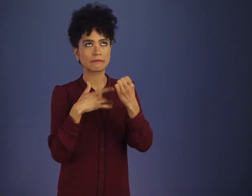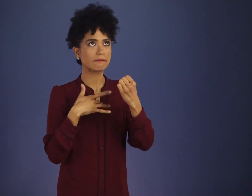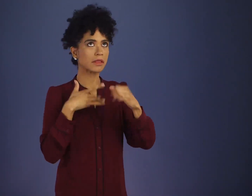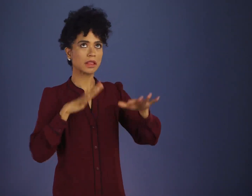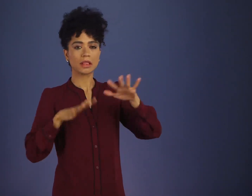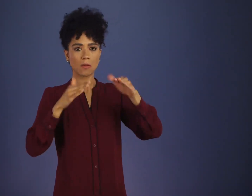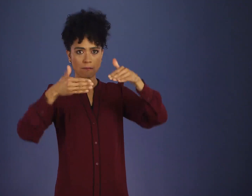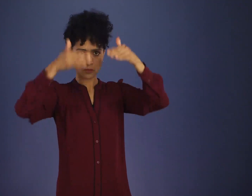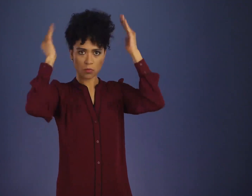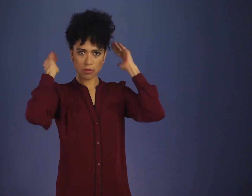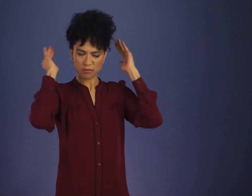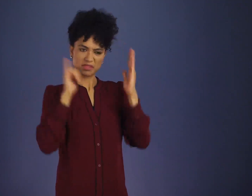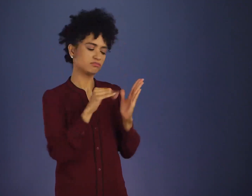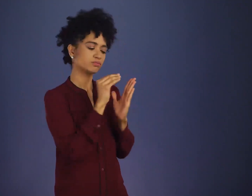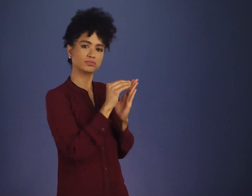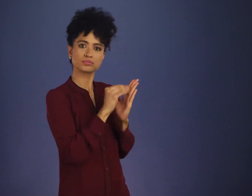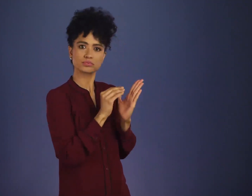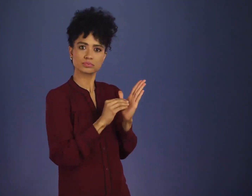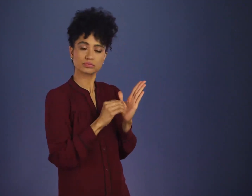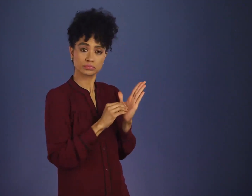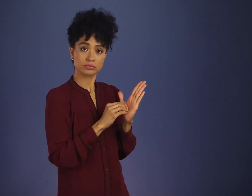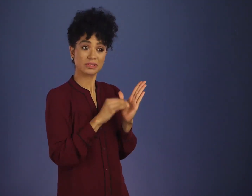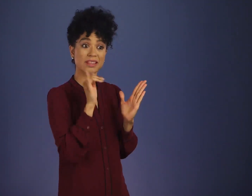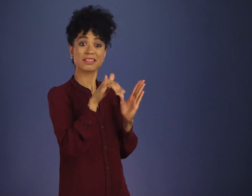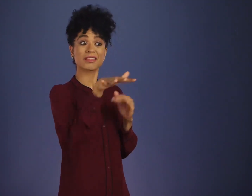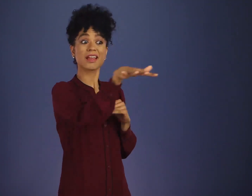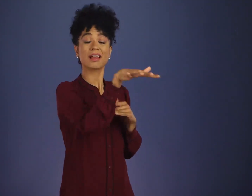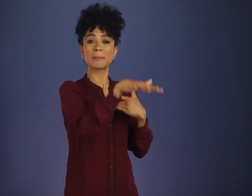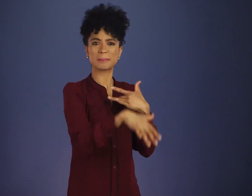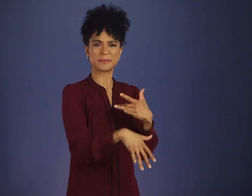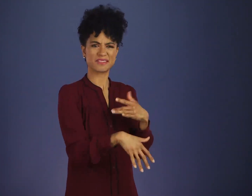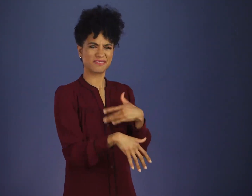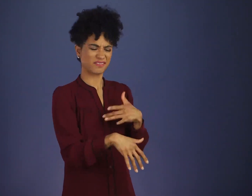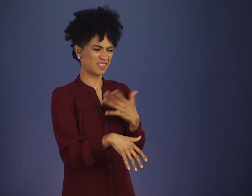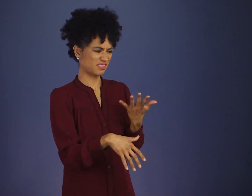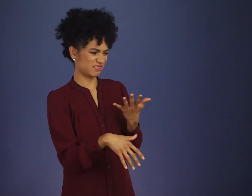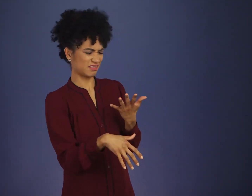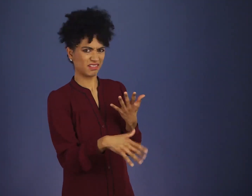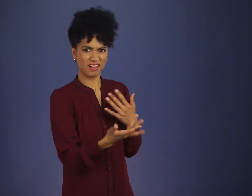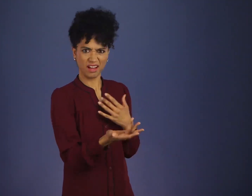Some will become quite annoyed if there is talk about immorality, let alone sin.